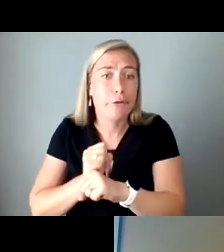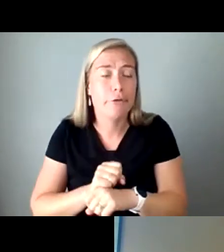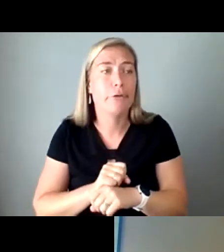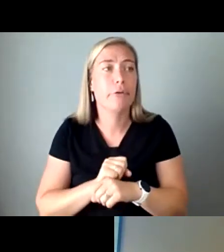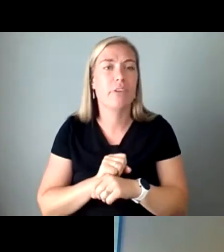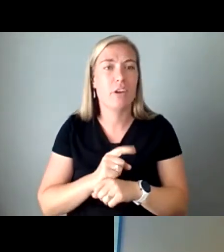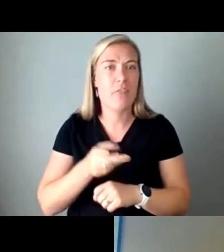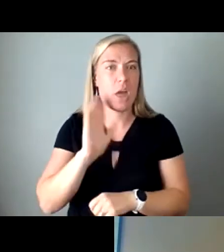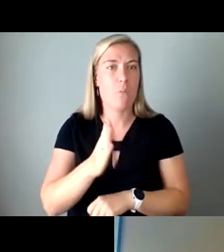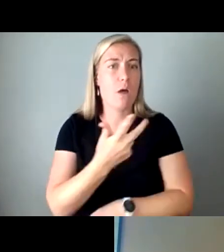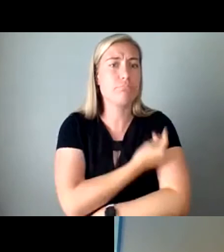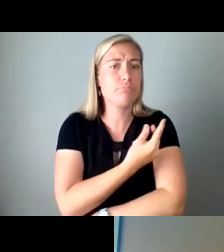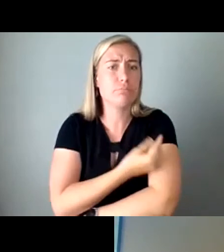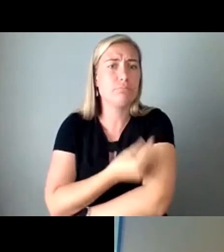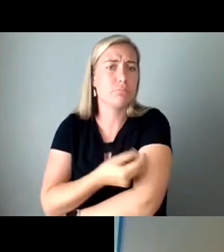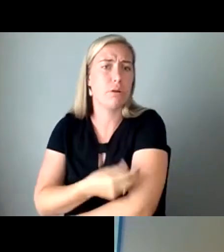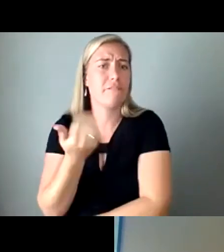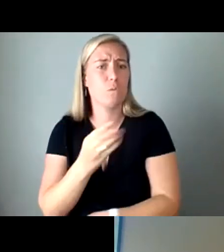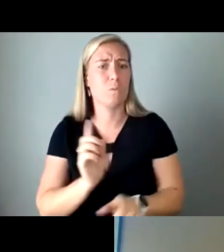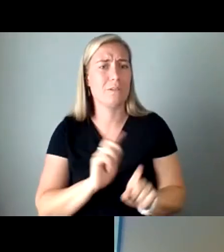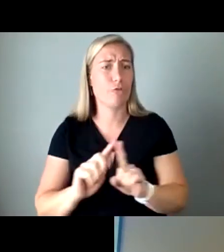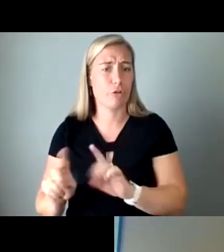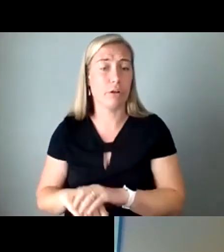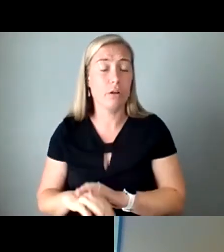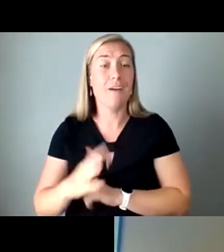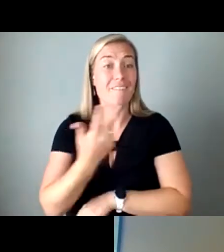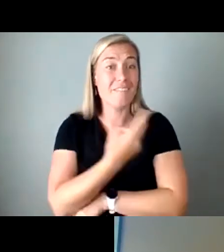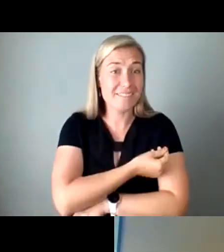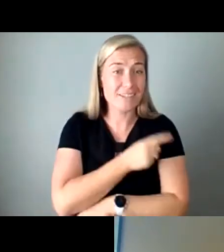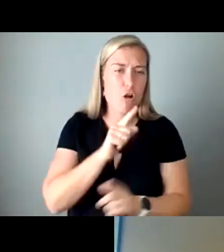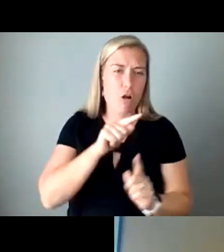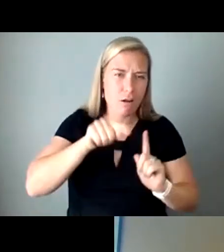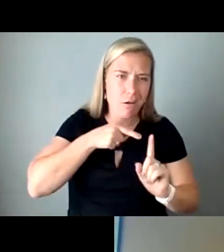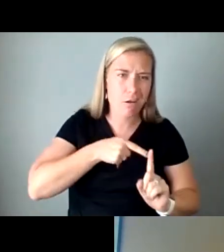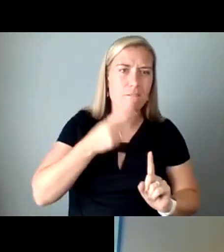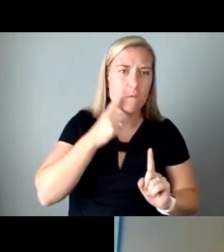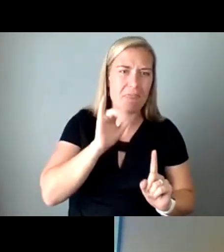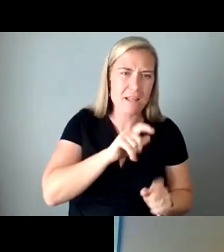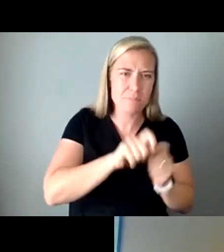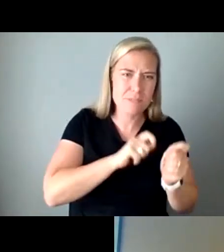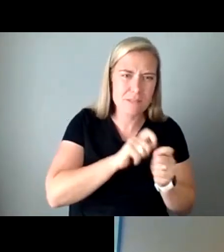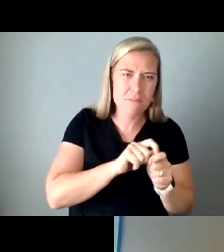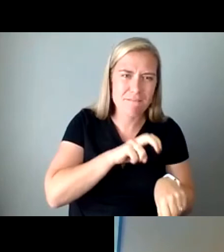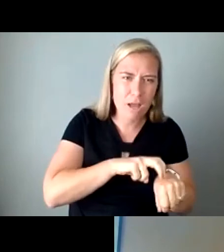one vaccine. Vaccines are specific to the virus or the bacteria against which you are vaccinating.